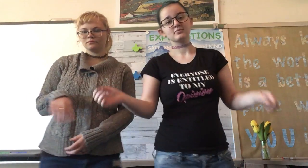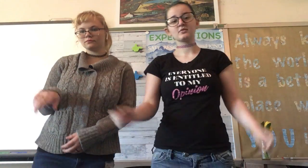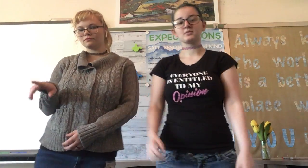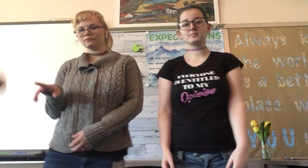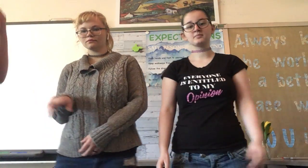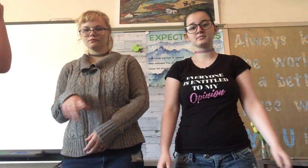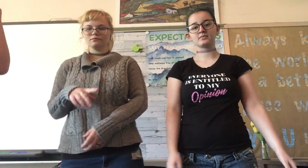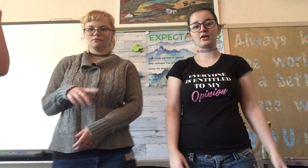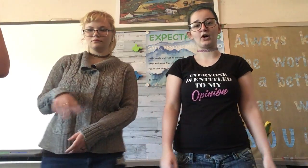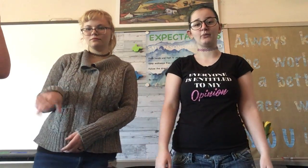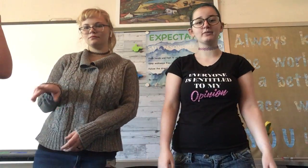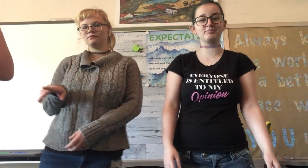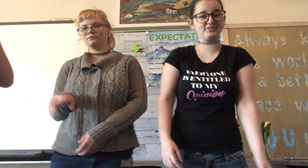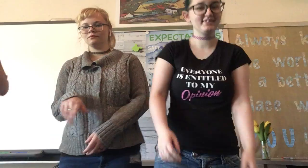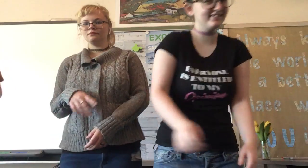*note: Jax realizes its still recording*